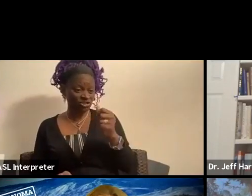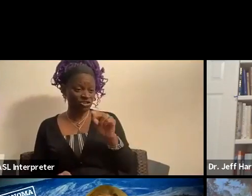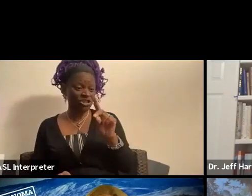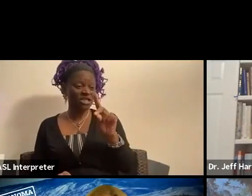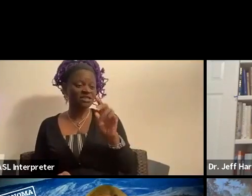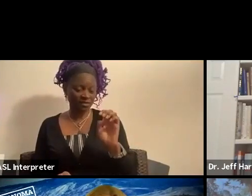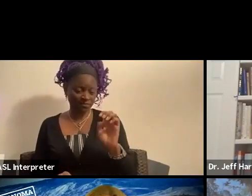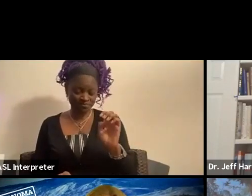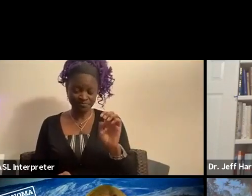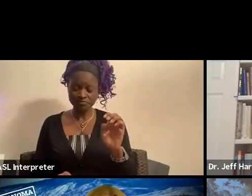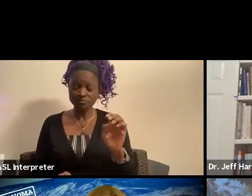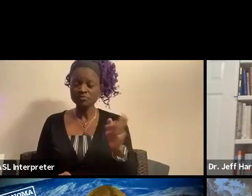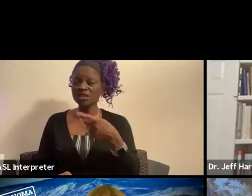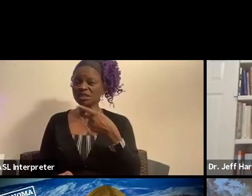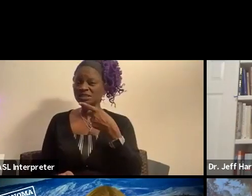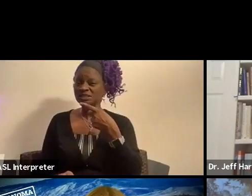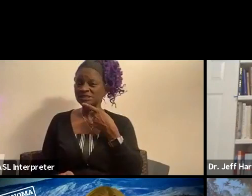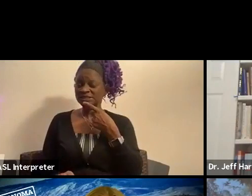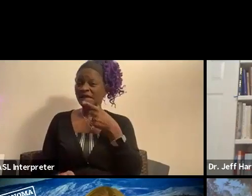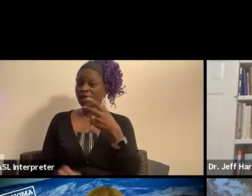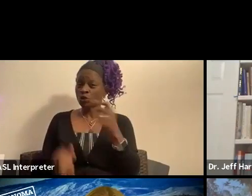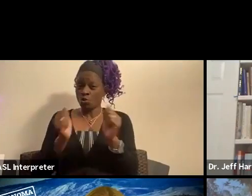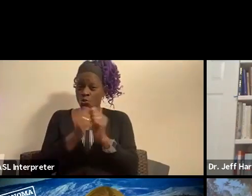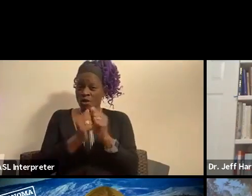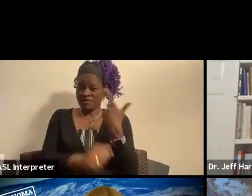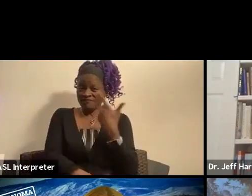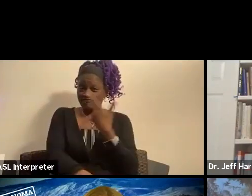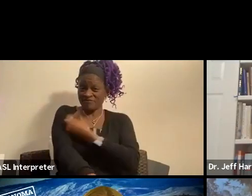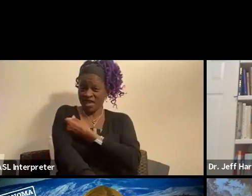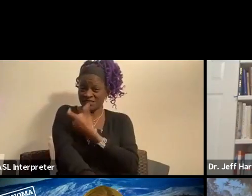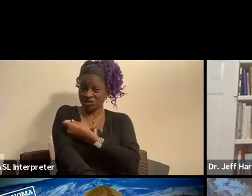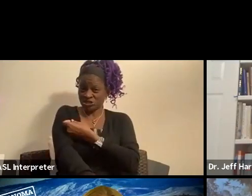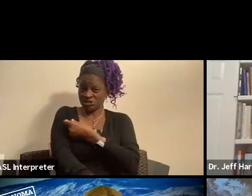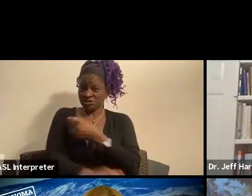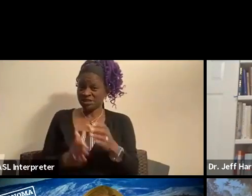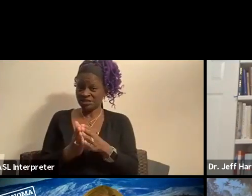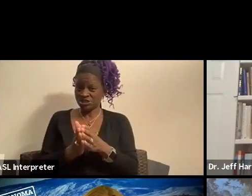So in terms of vaccines in general, under emergency use authorization, etc.